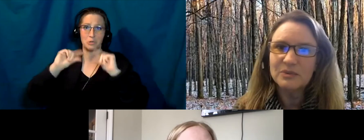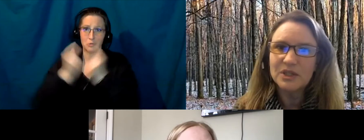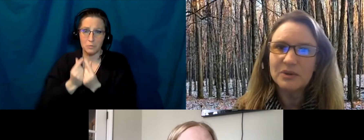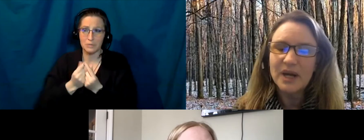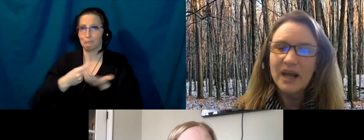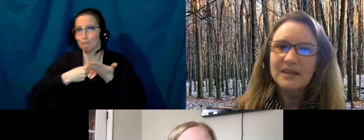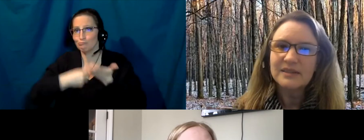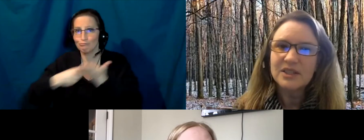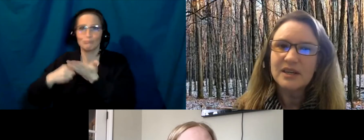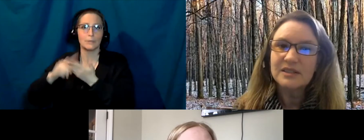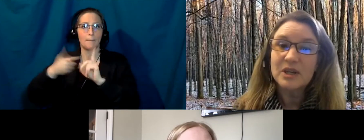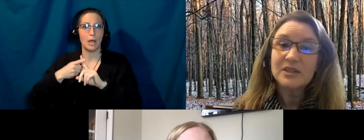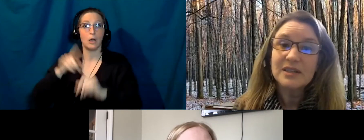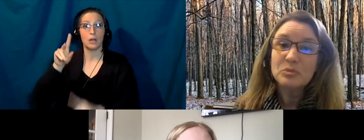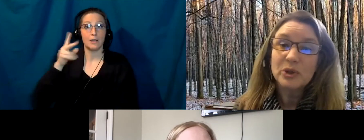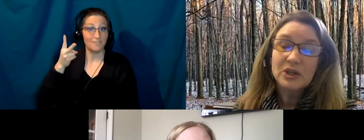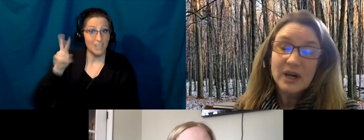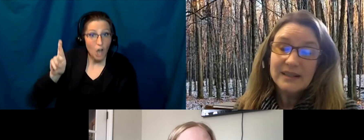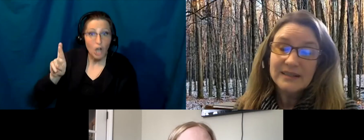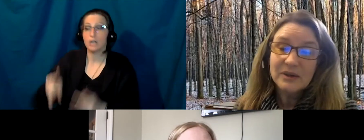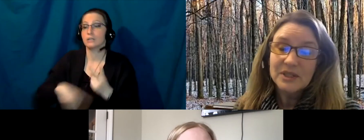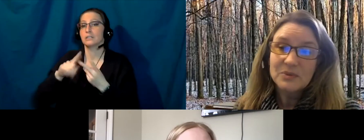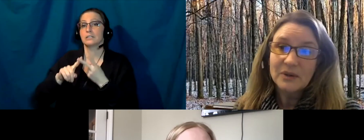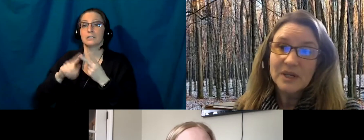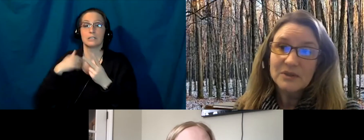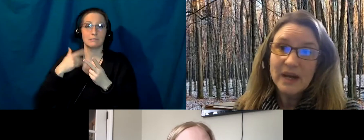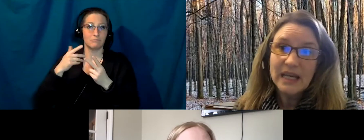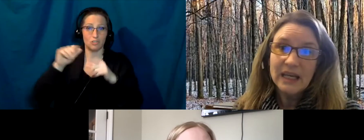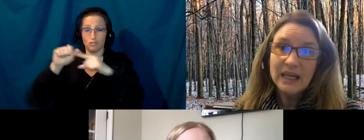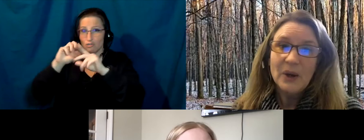we do, such as specialized employer trainings like we do Walgreens Ready or